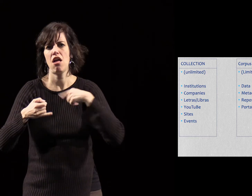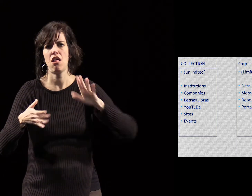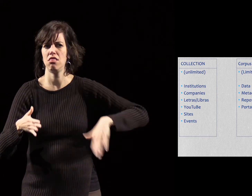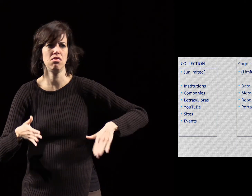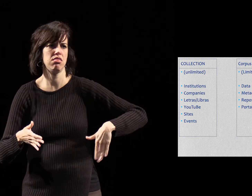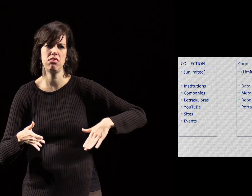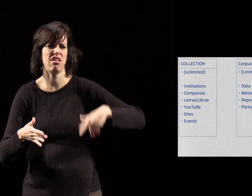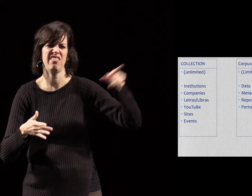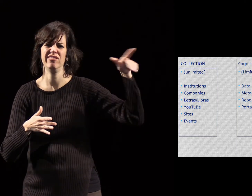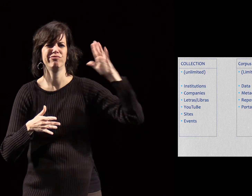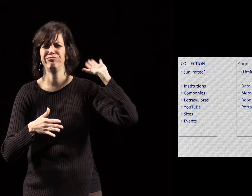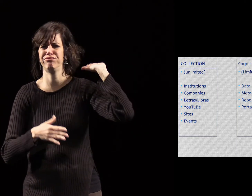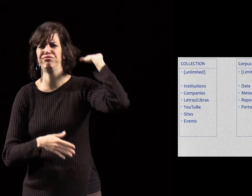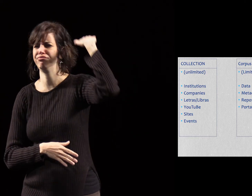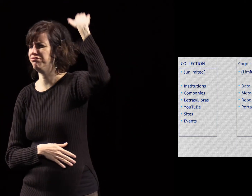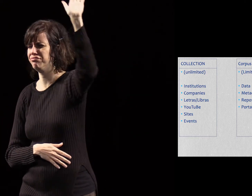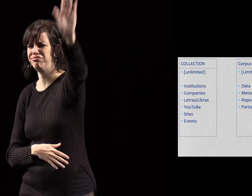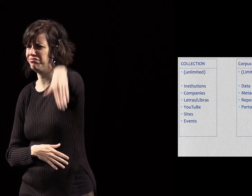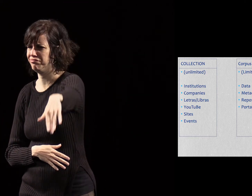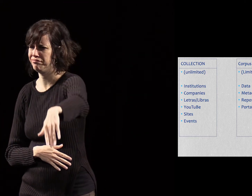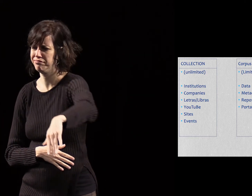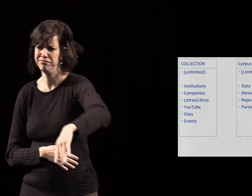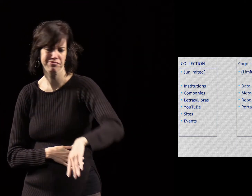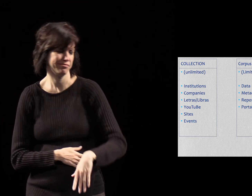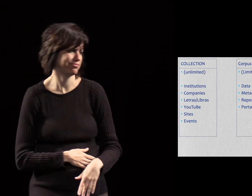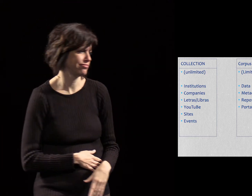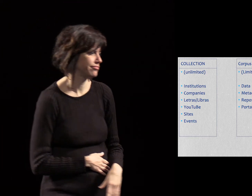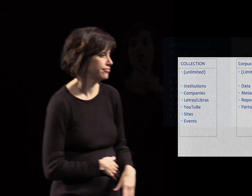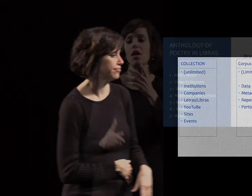I haven't used that, but it's an option that's available.